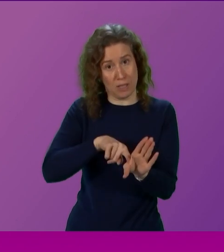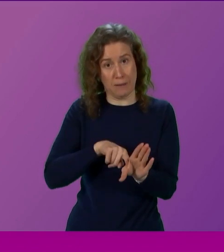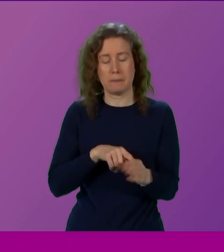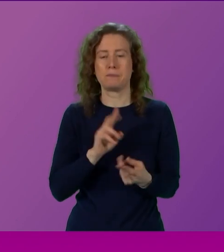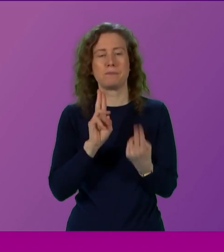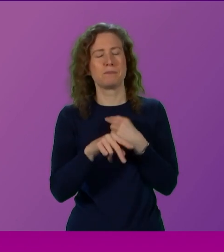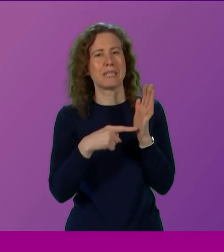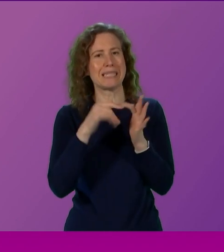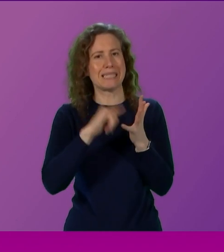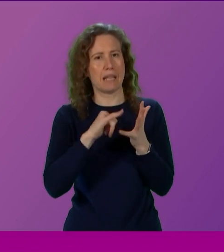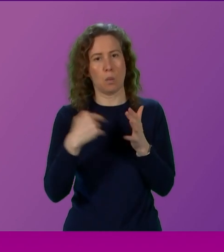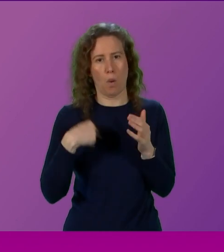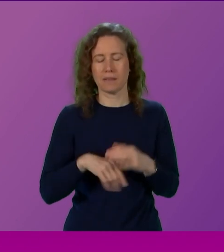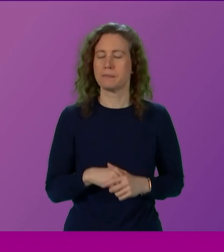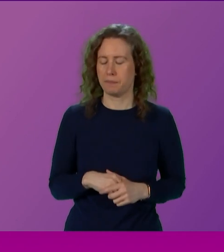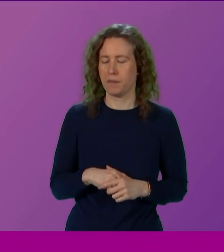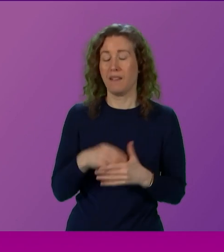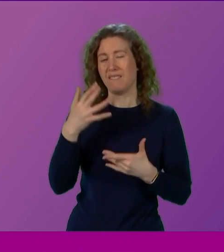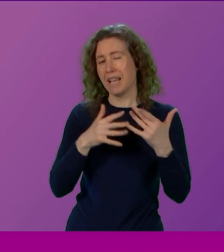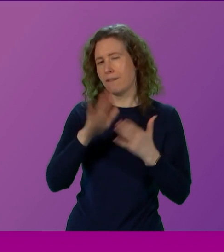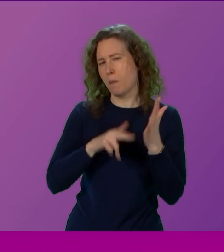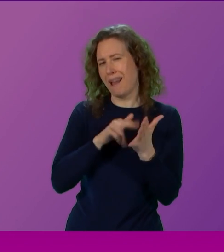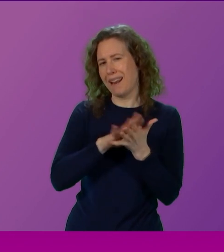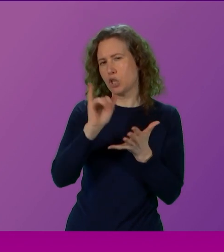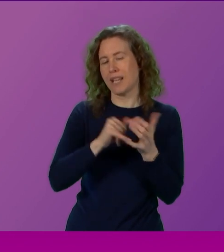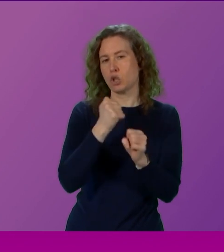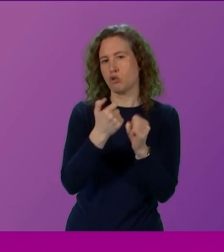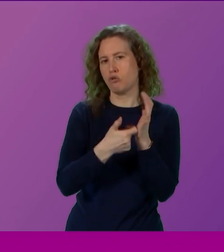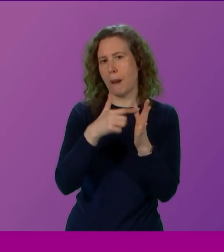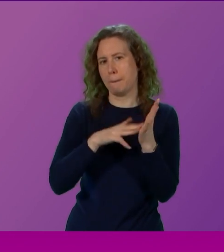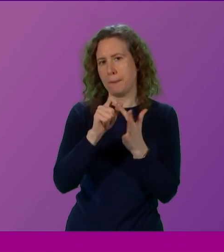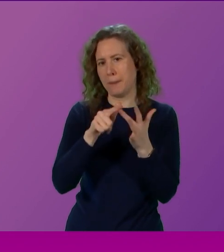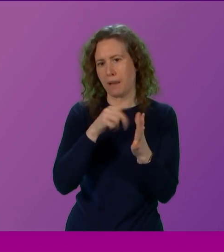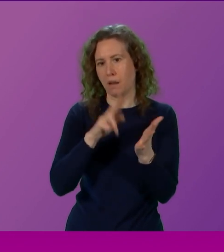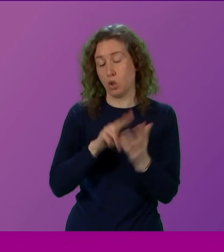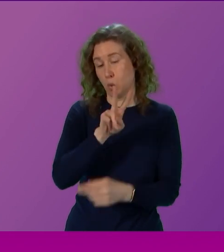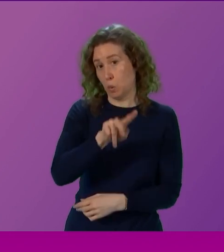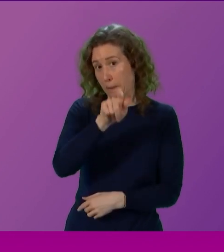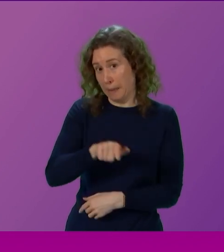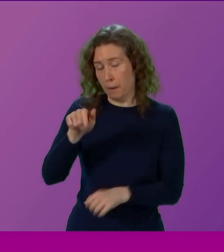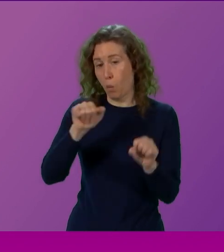Figures from NHS Grampian show that two people have waited more than five and a half years